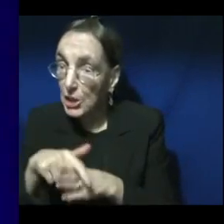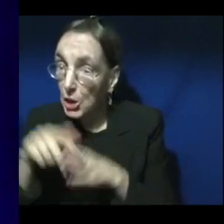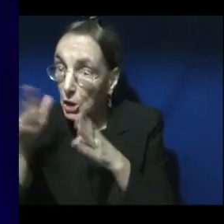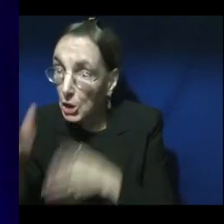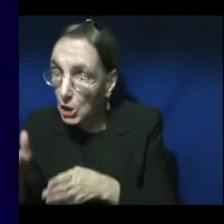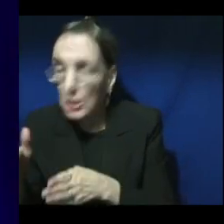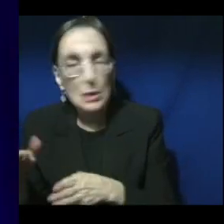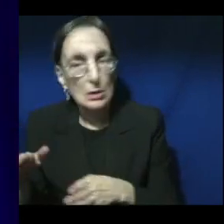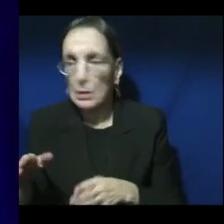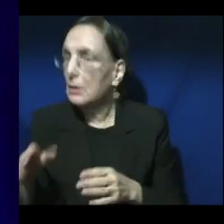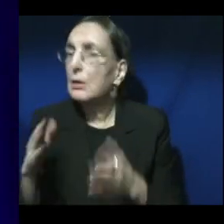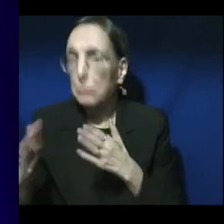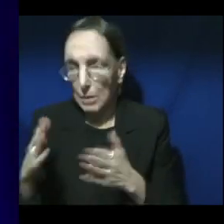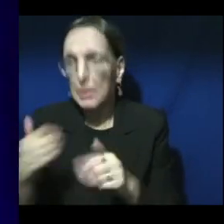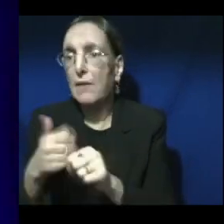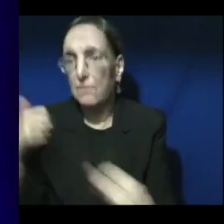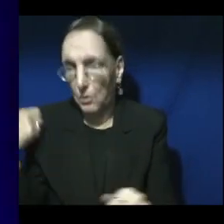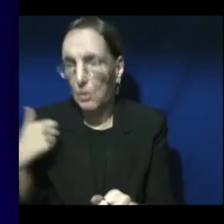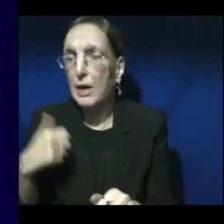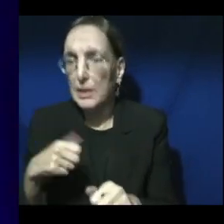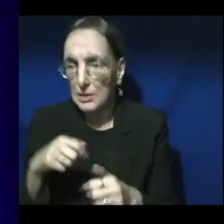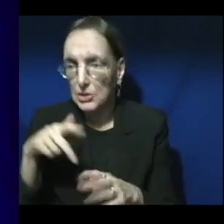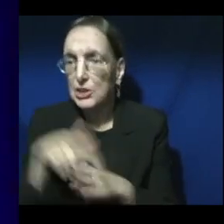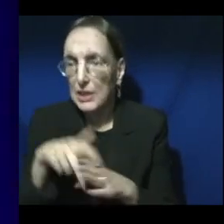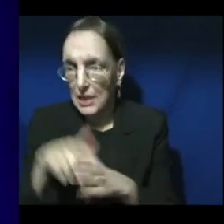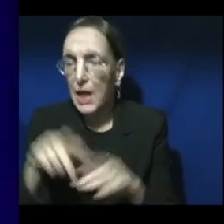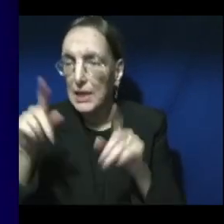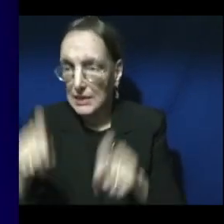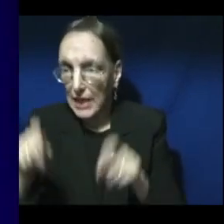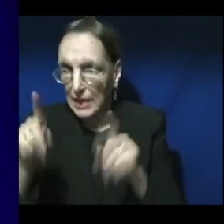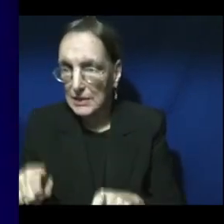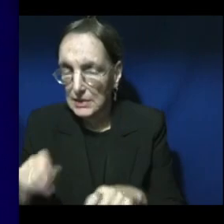make people less likely to do those things. Don’t just tell people, “Don’t litter.” Tell them,